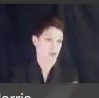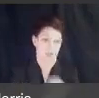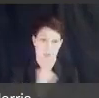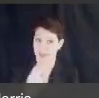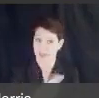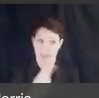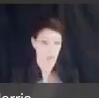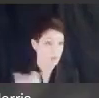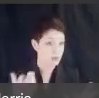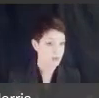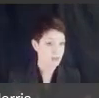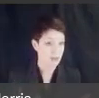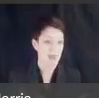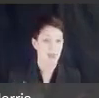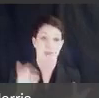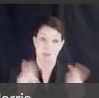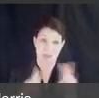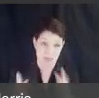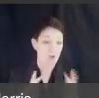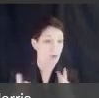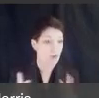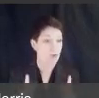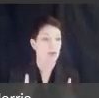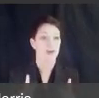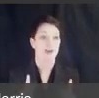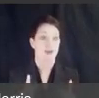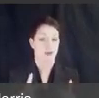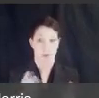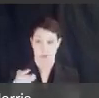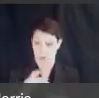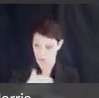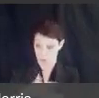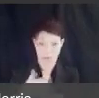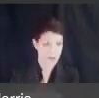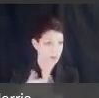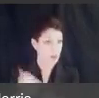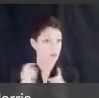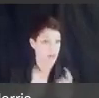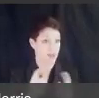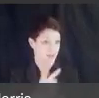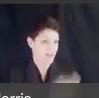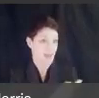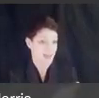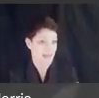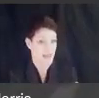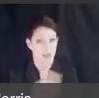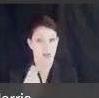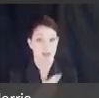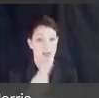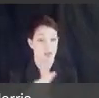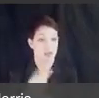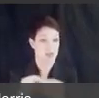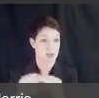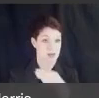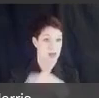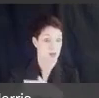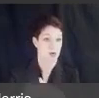to deliver more vaccines and using that capacity will in no way slow down or hinder our ongoing